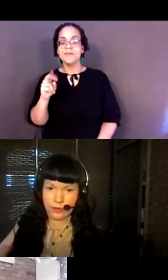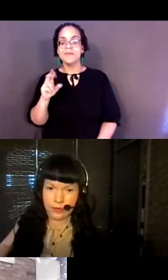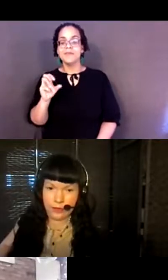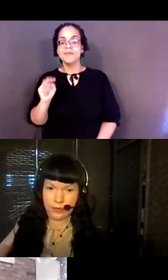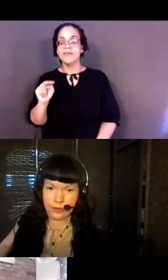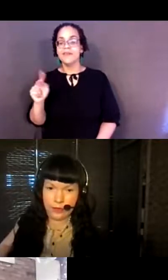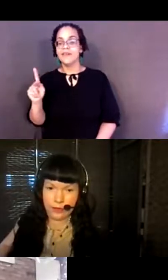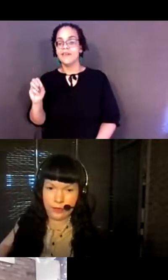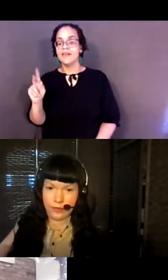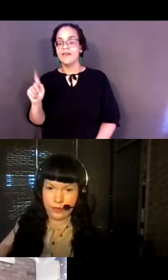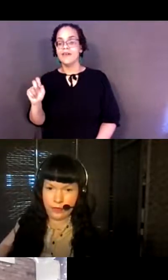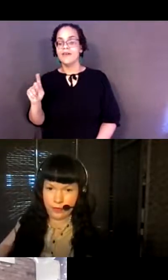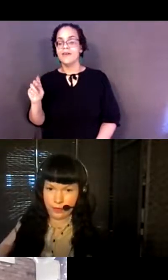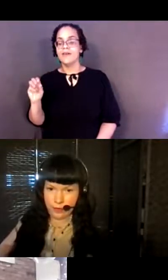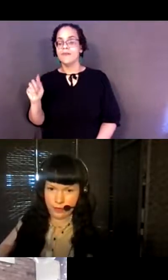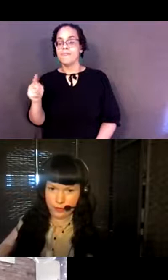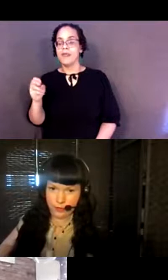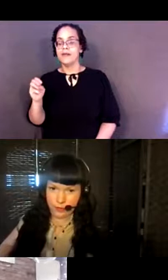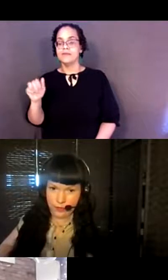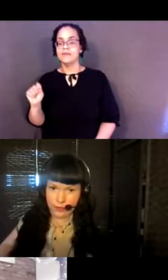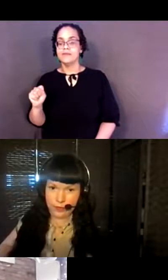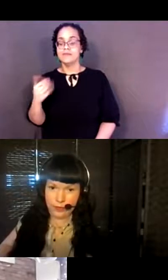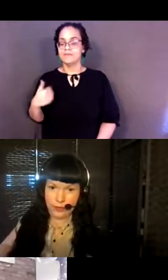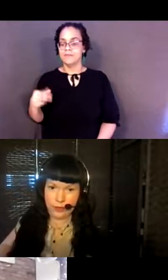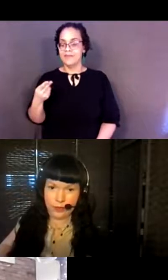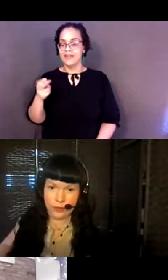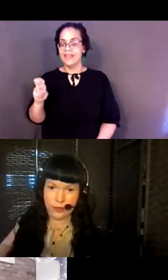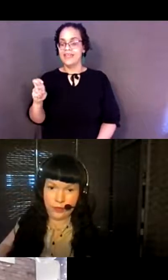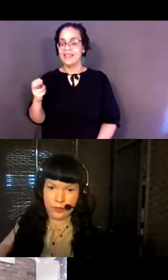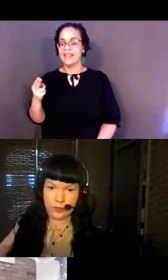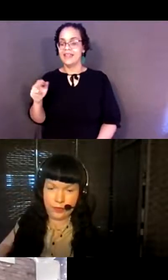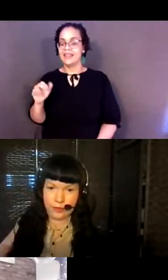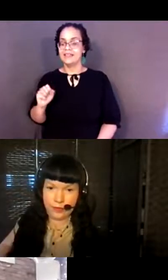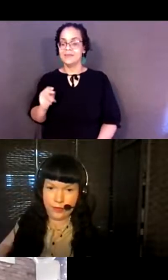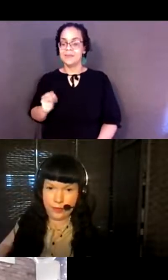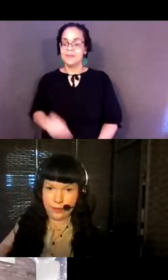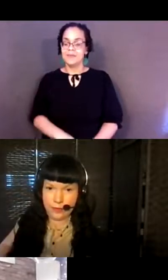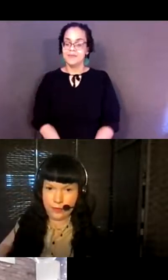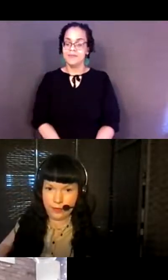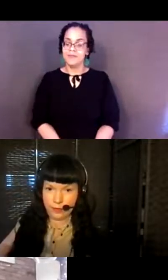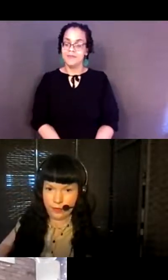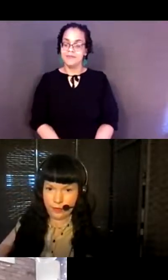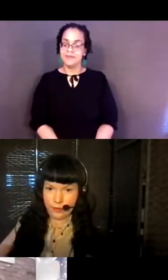My pronouns are he his him.